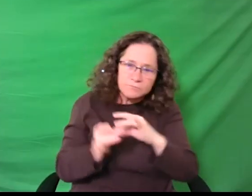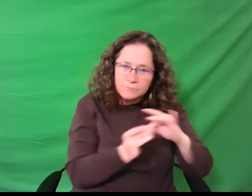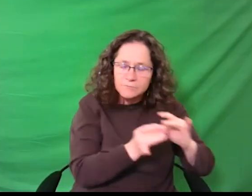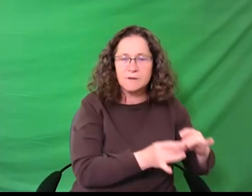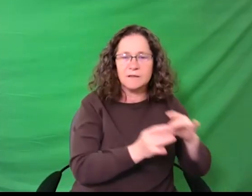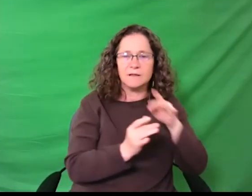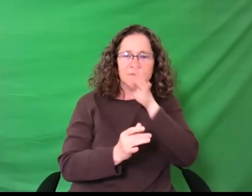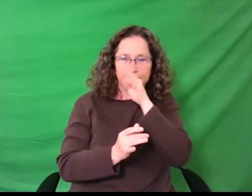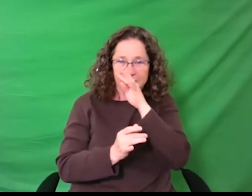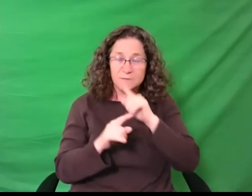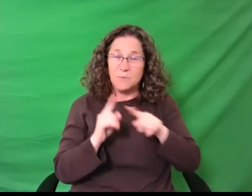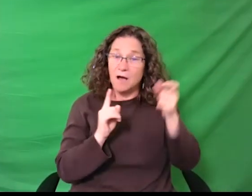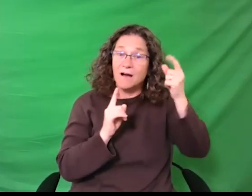to clarify individual phonemes.